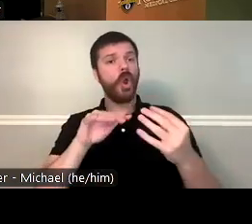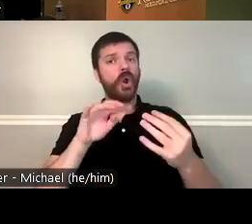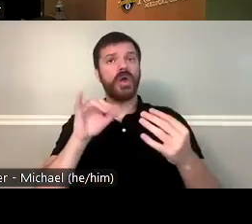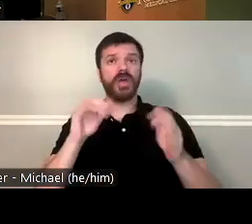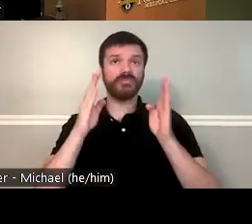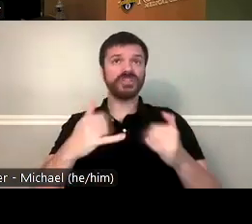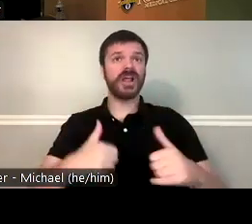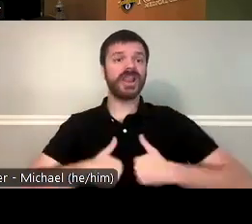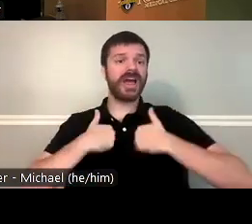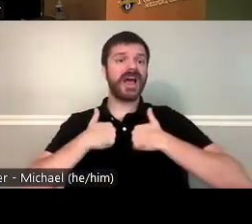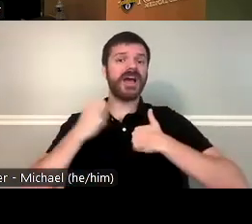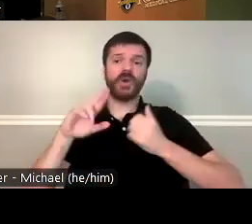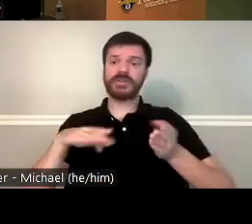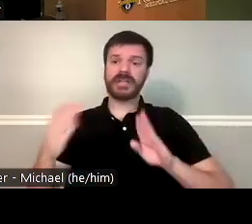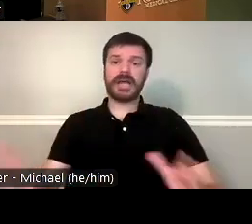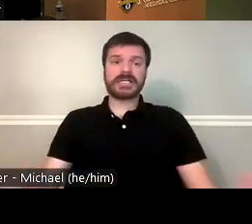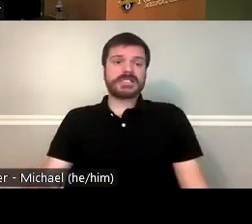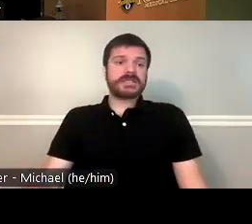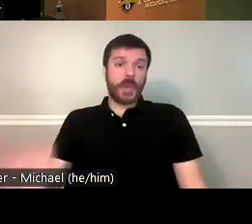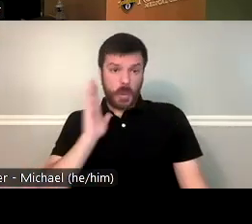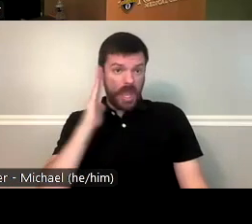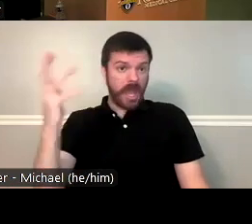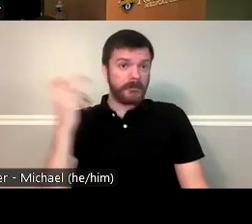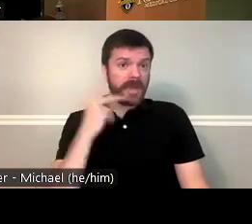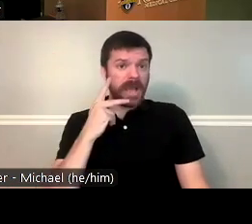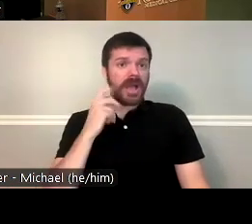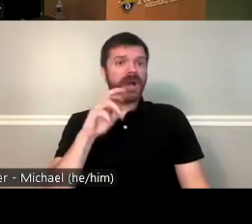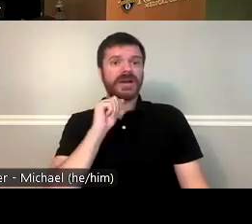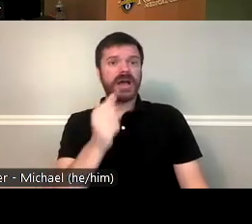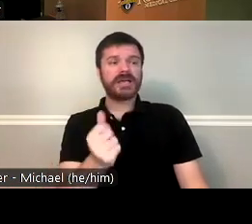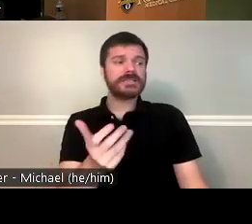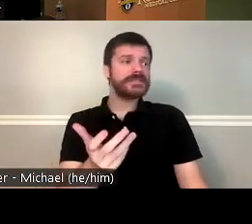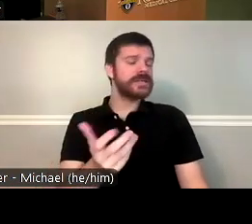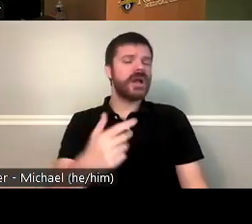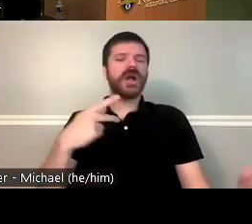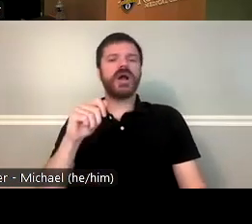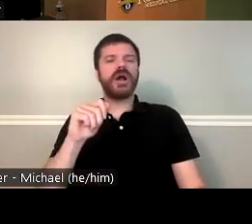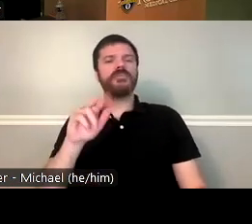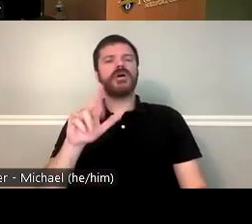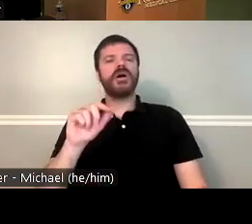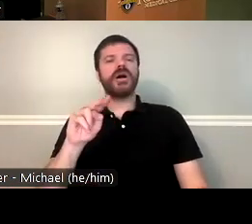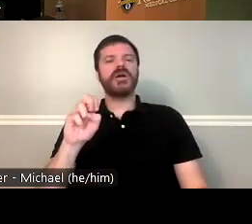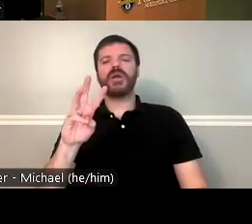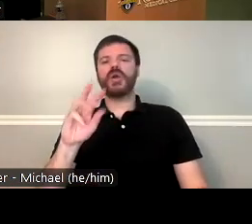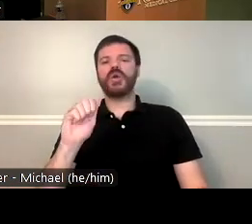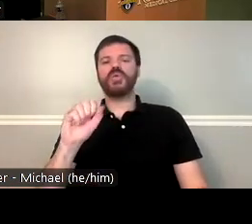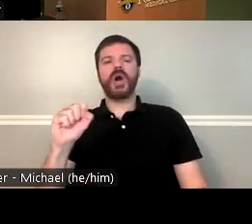are they dead will they be coming back or not uh Pauline boss's work is really fundamental there